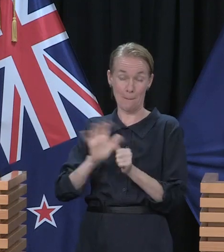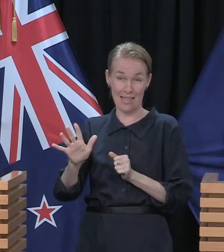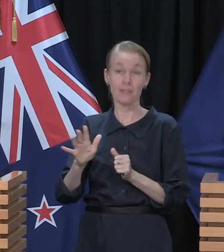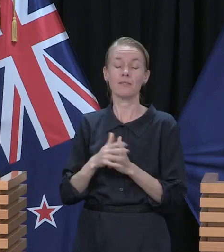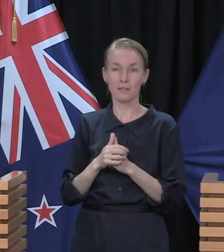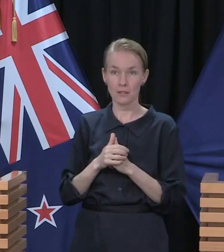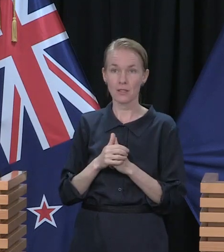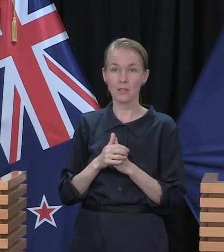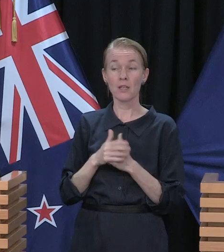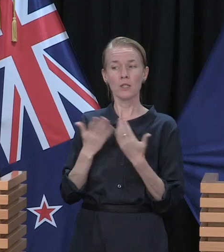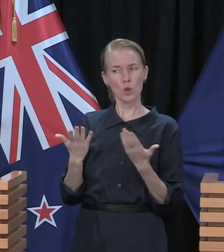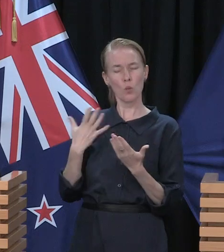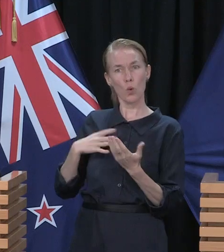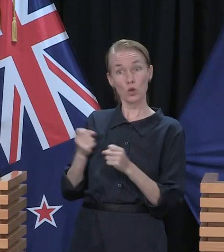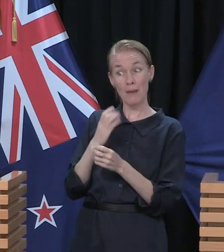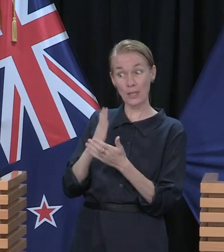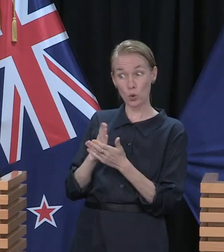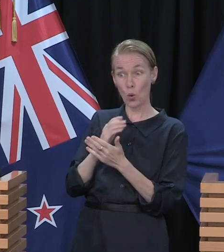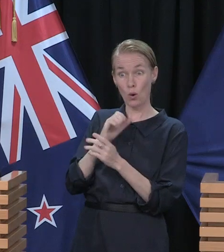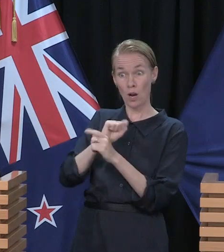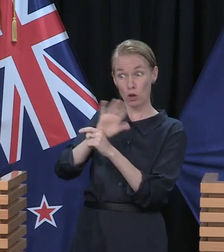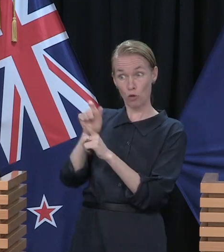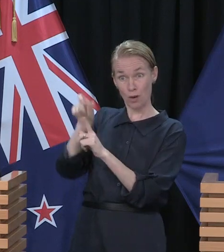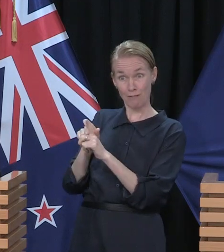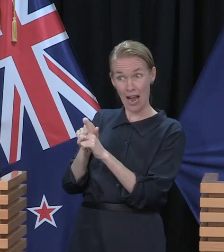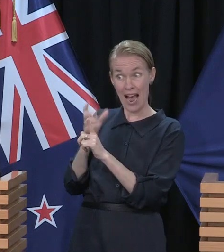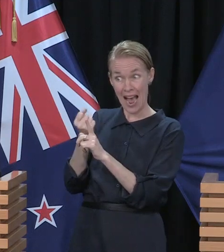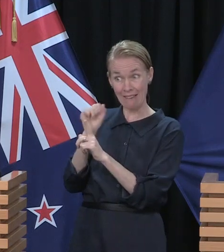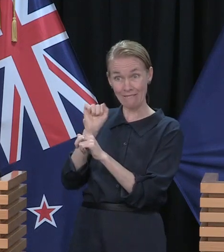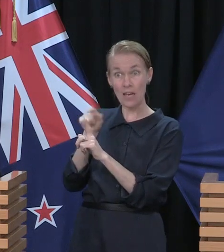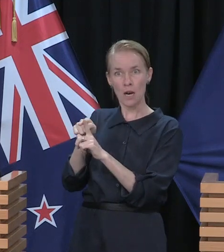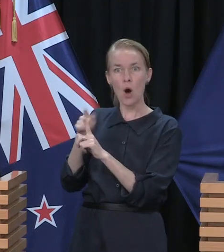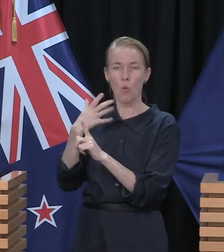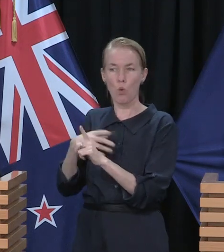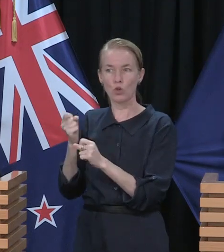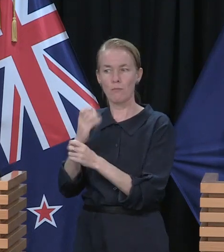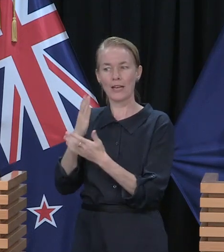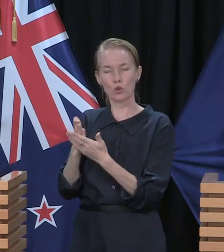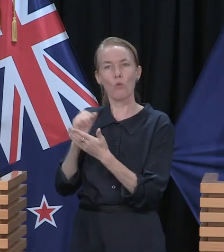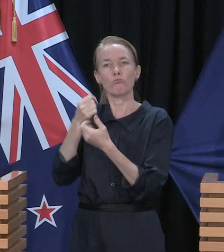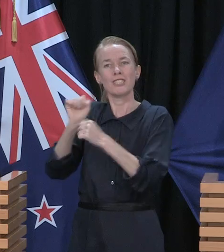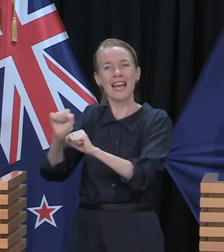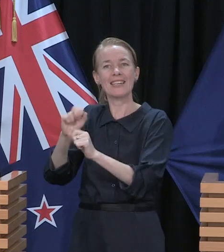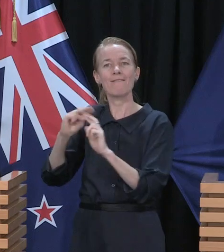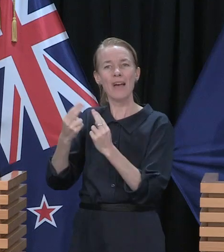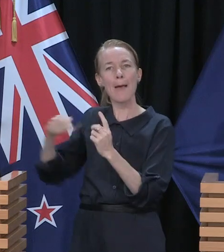facility. We have made that provision available as well, as part of supporting people who may be diagnosed and their whanau to actually remain